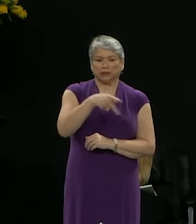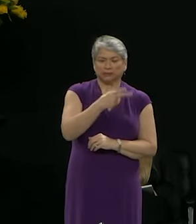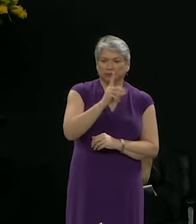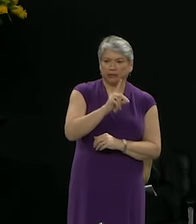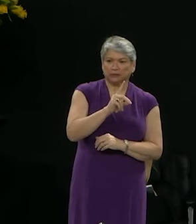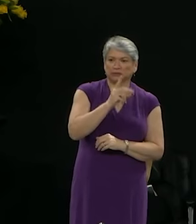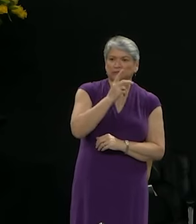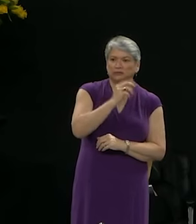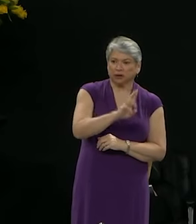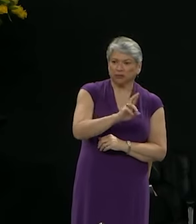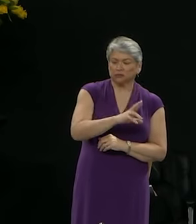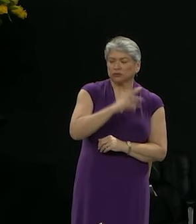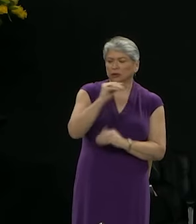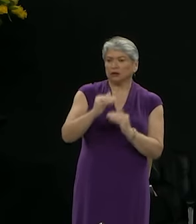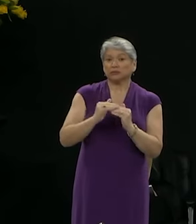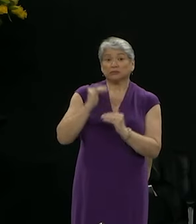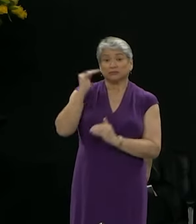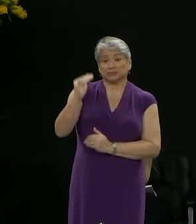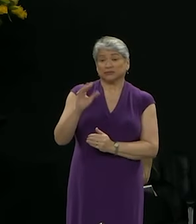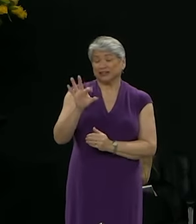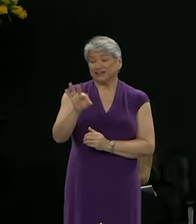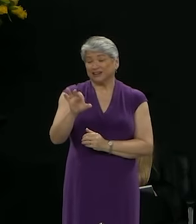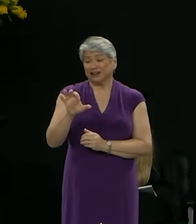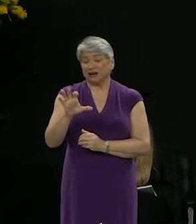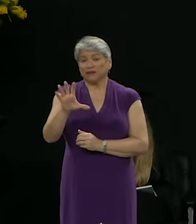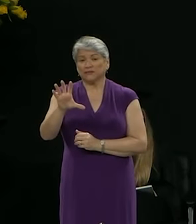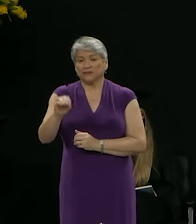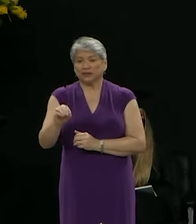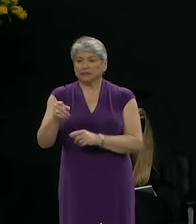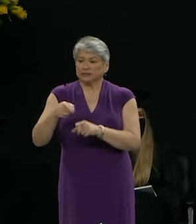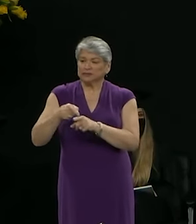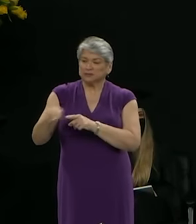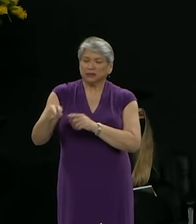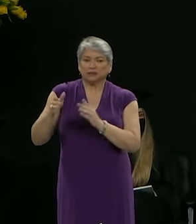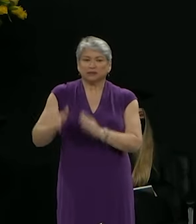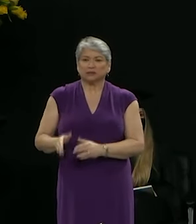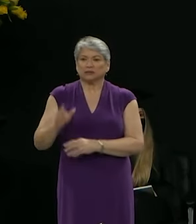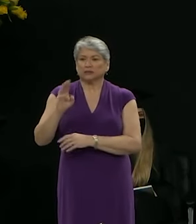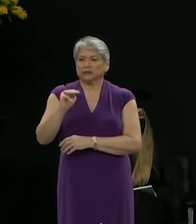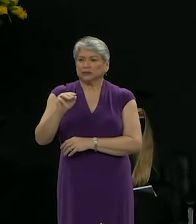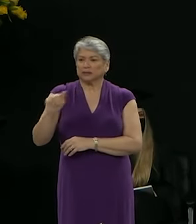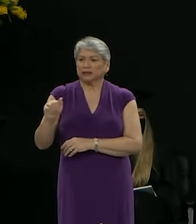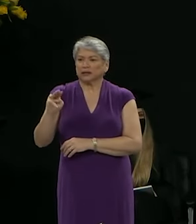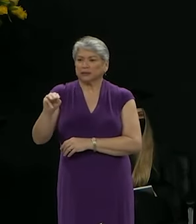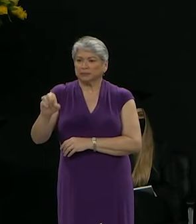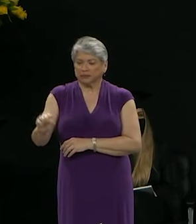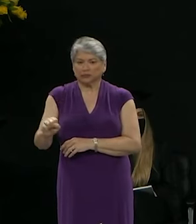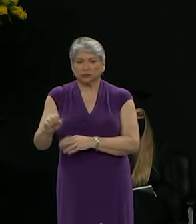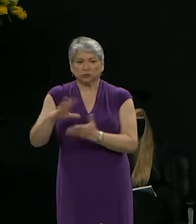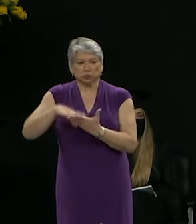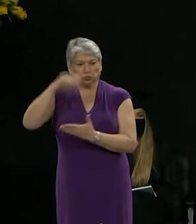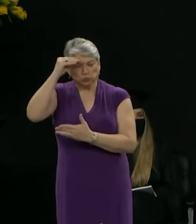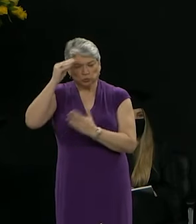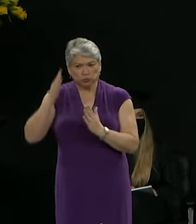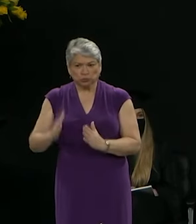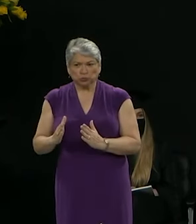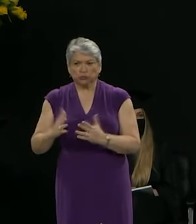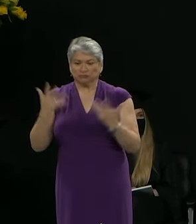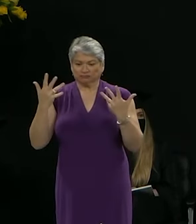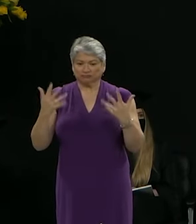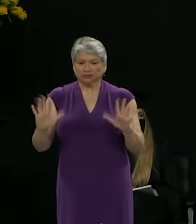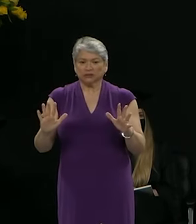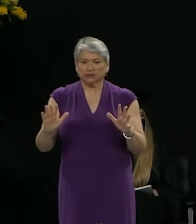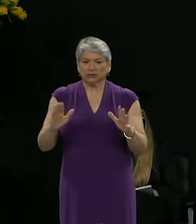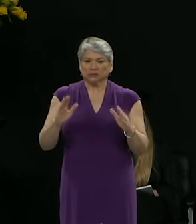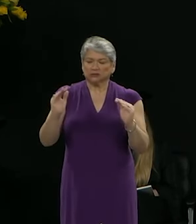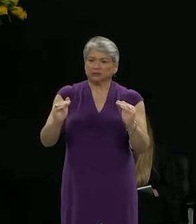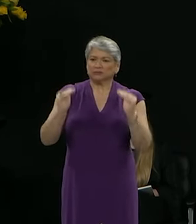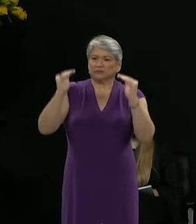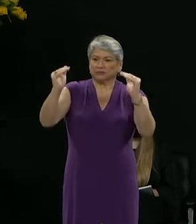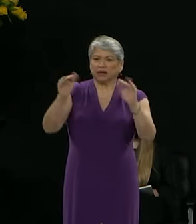and more than 950 specialist and master’s students completed advanced degrees from our institution.